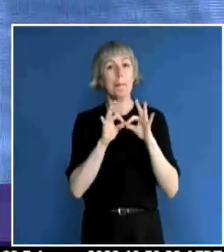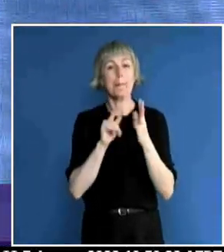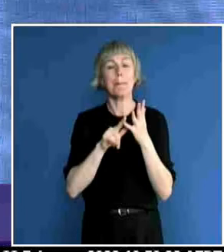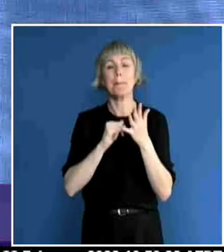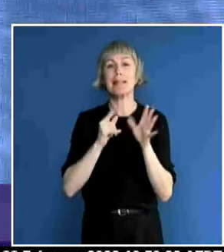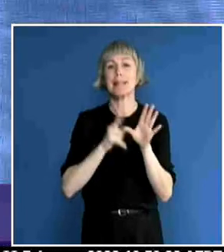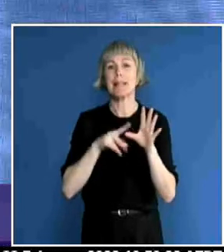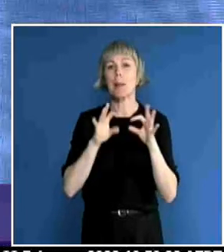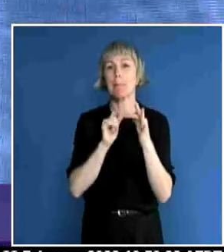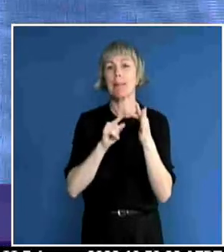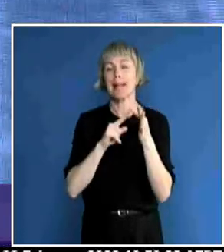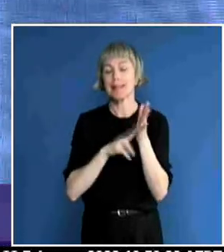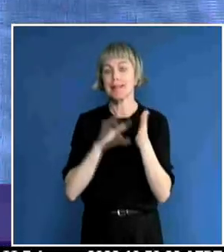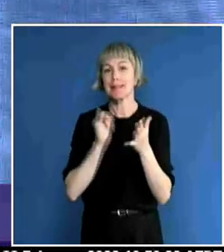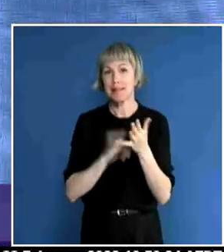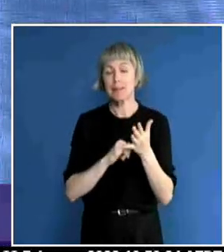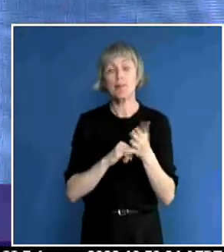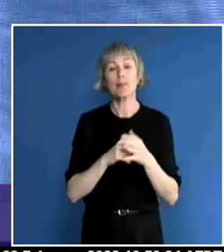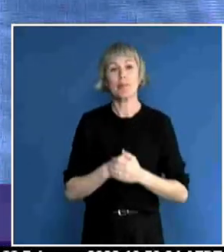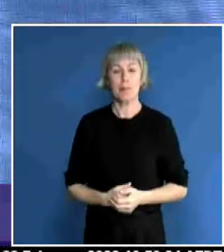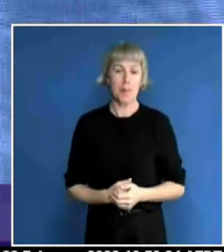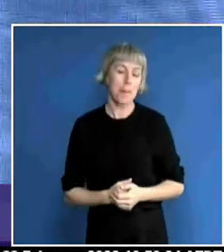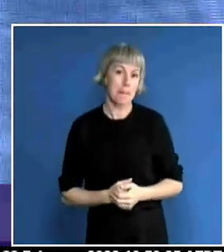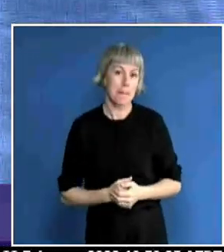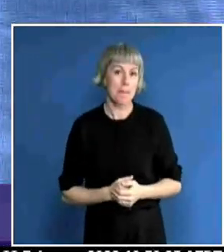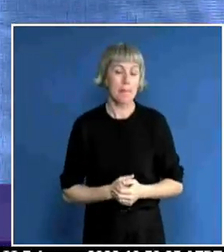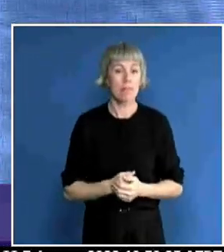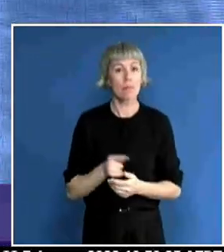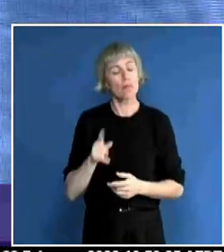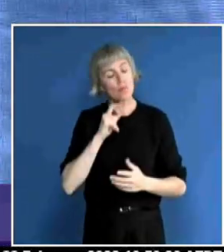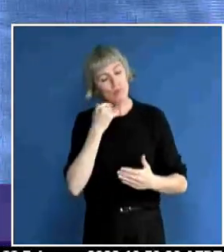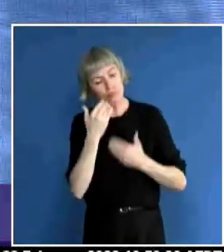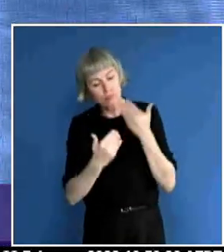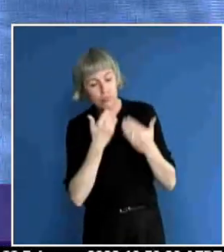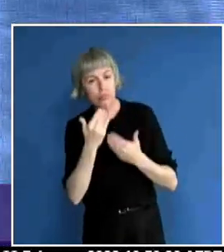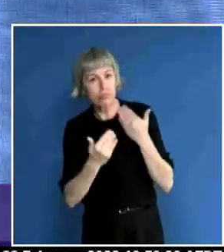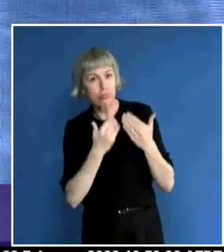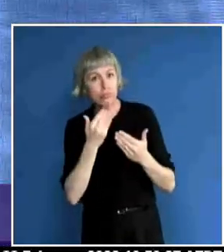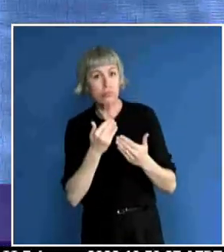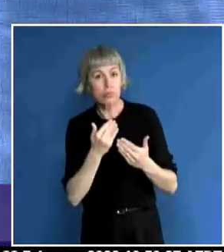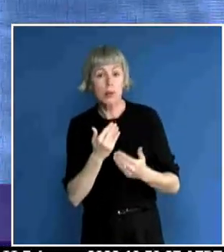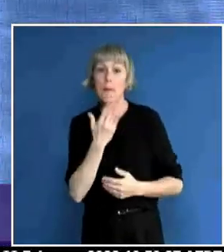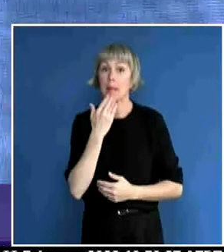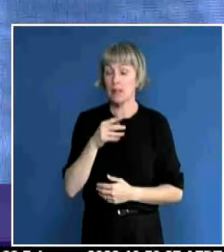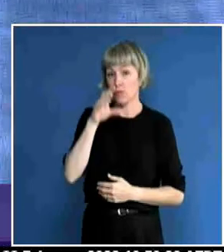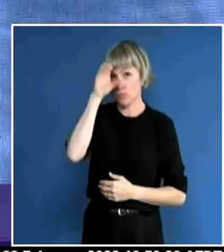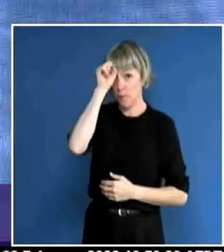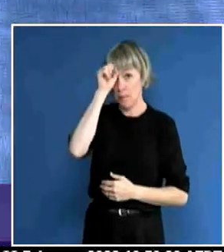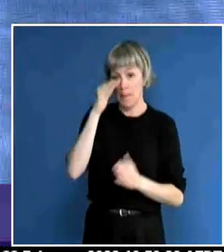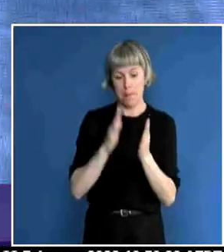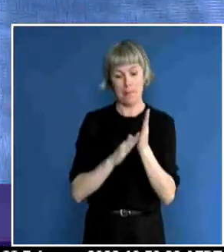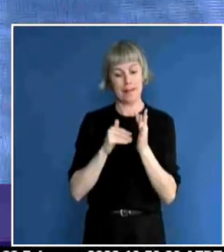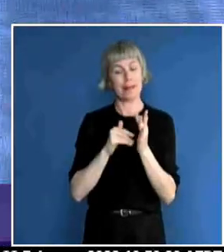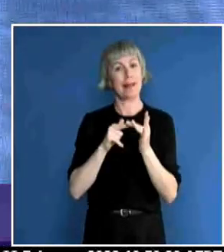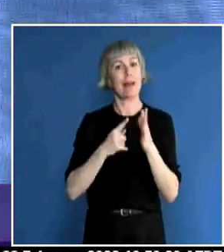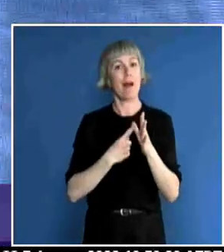Commissioners, you have made an order for a pseudonym to be used for Mzia and when she gives her evidence her voice will be altered.